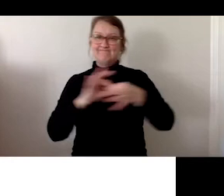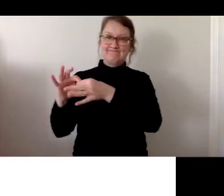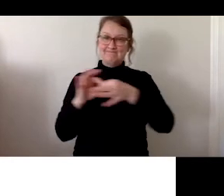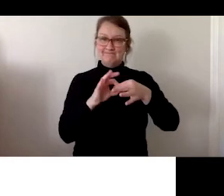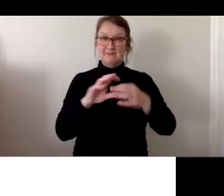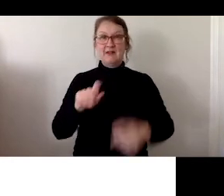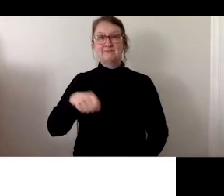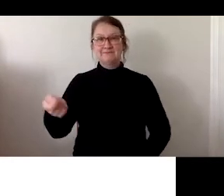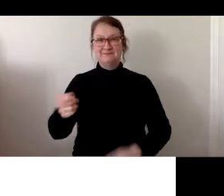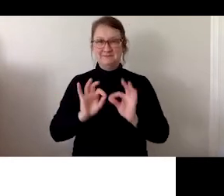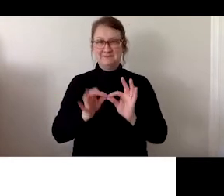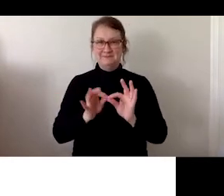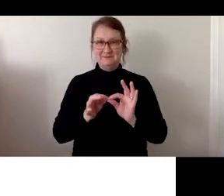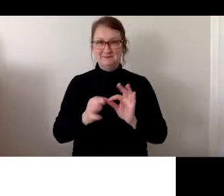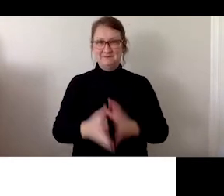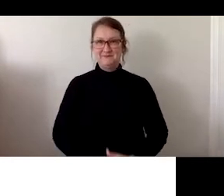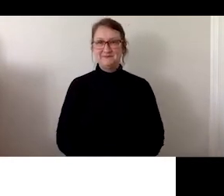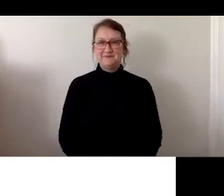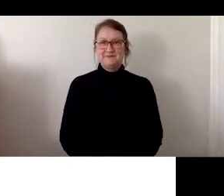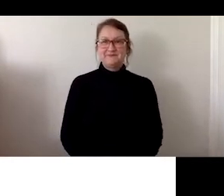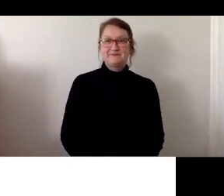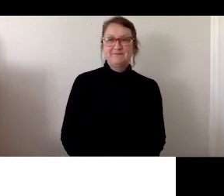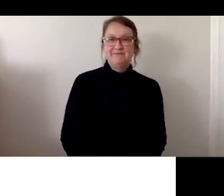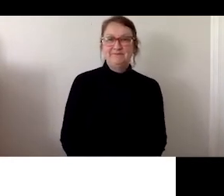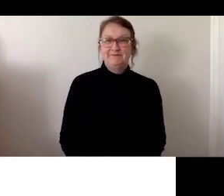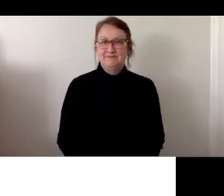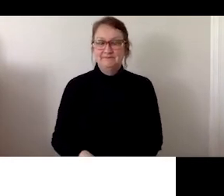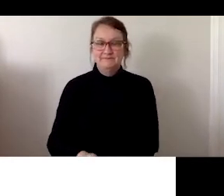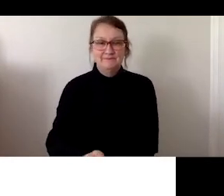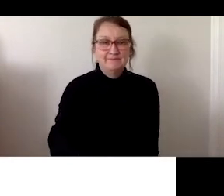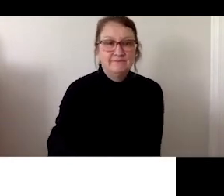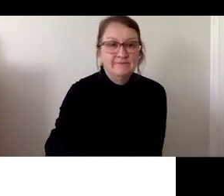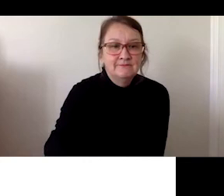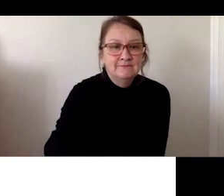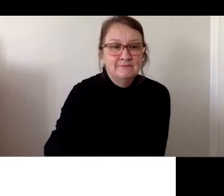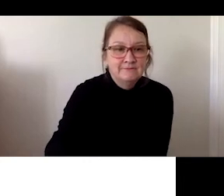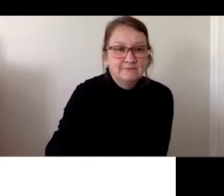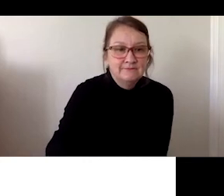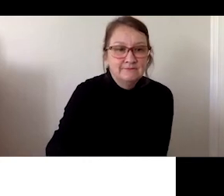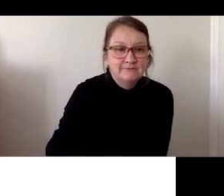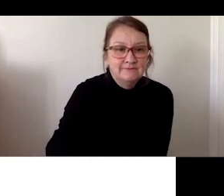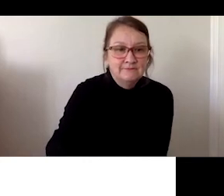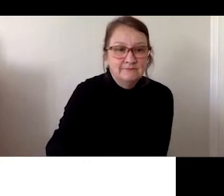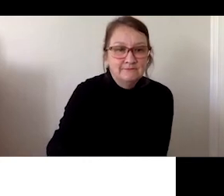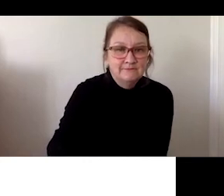After belief statement and purpose comes value. What value do we create so as to achieve our purpose?